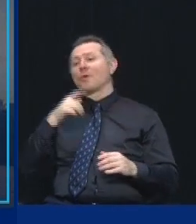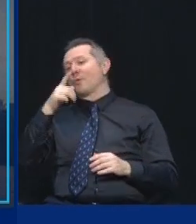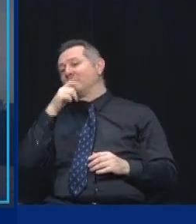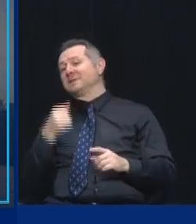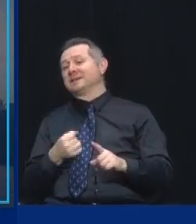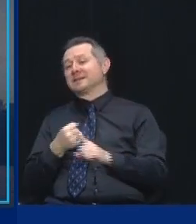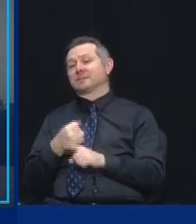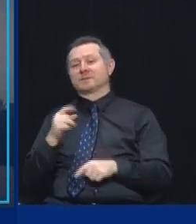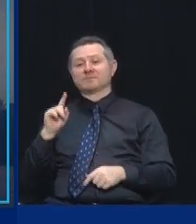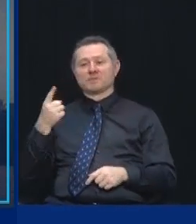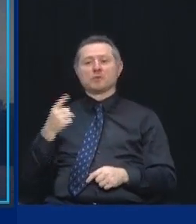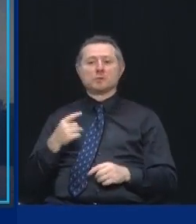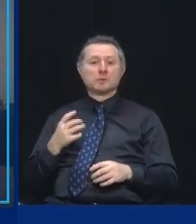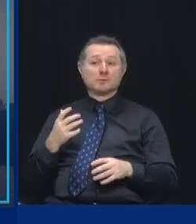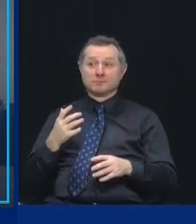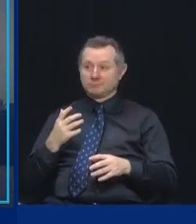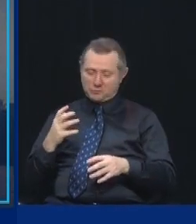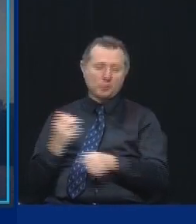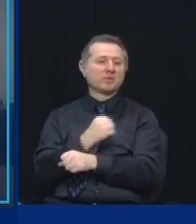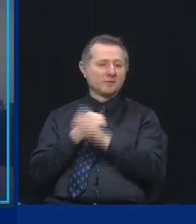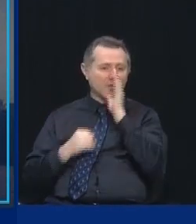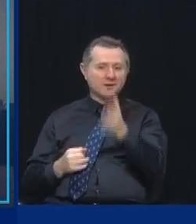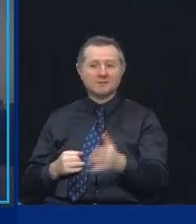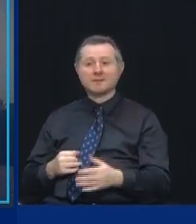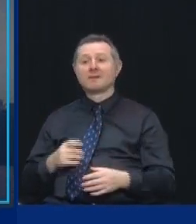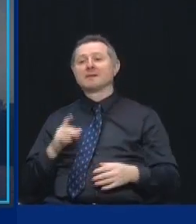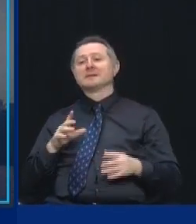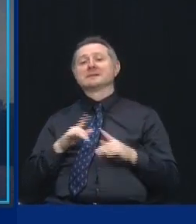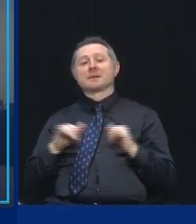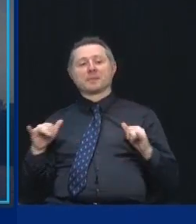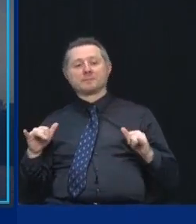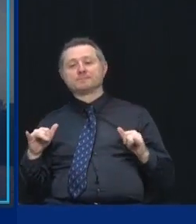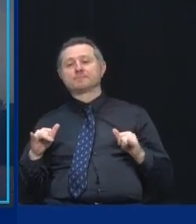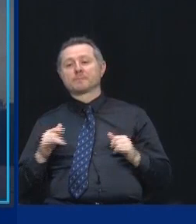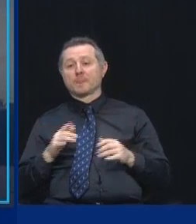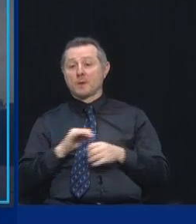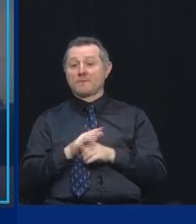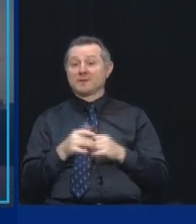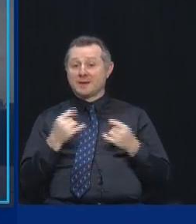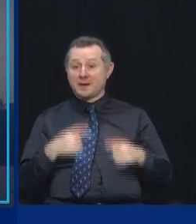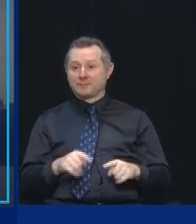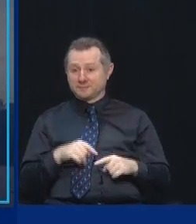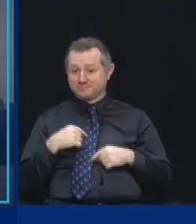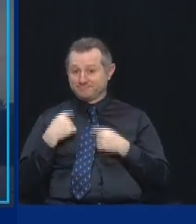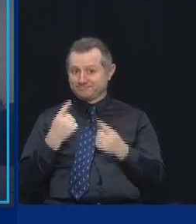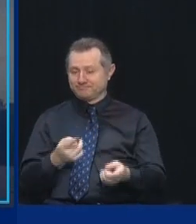PERIOD. BECAUSE THAT IS THE FUTURE. AND WHOEVER GETS THERE FIRST WINS.